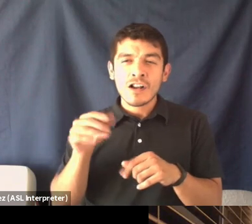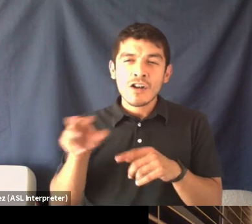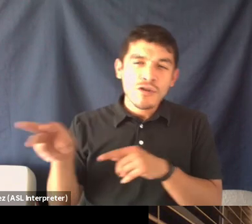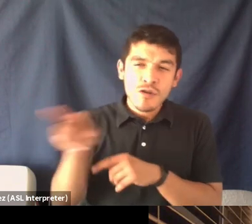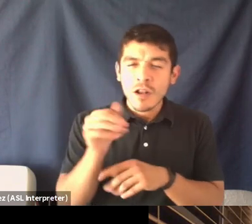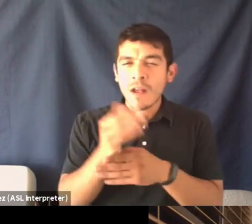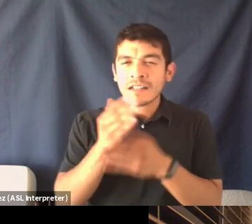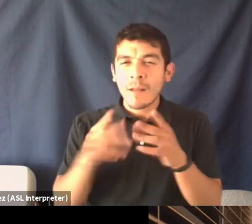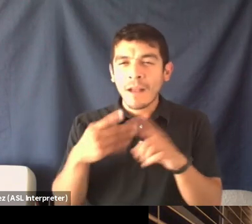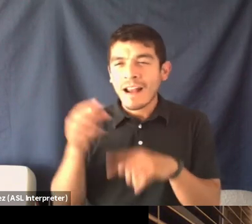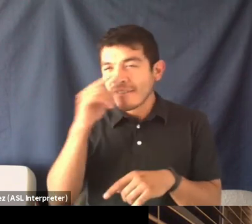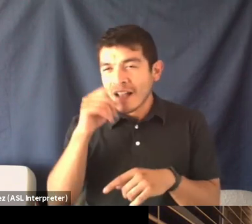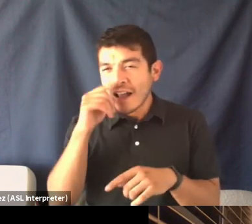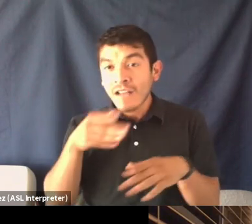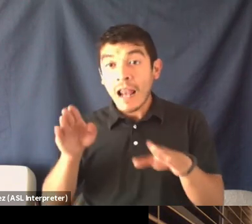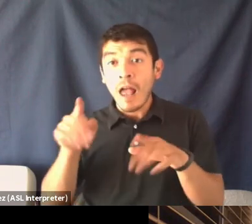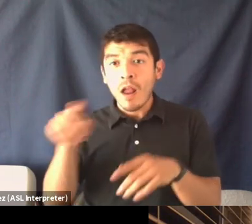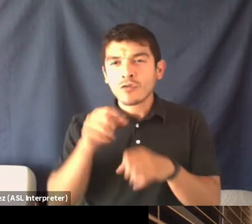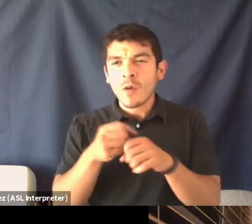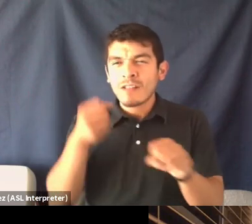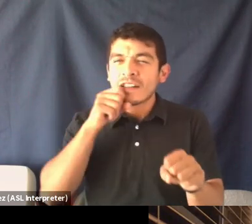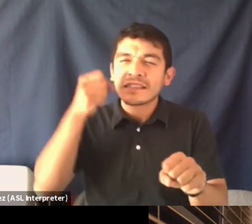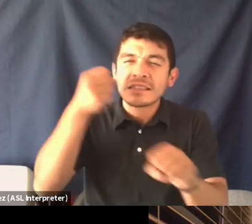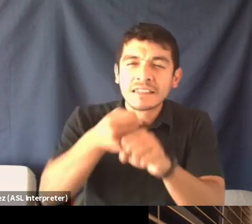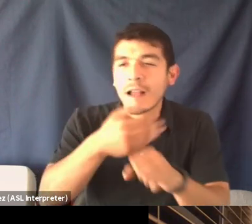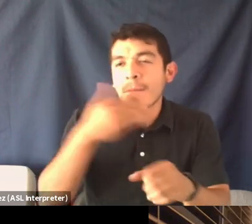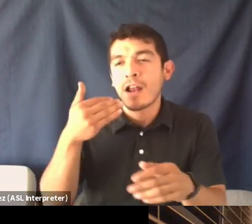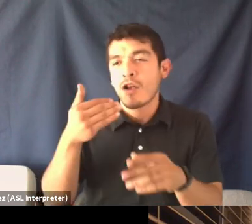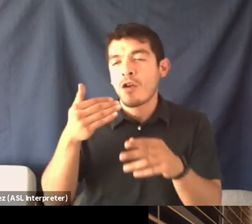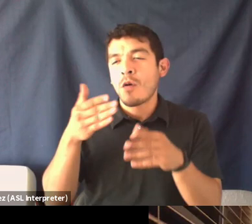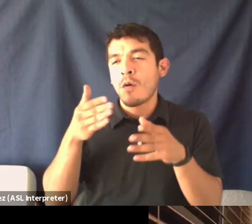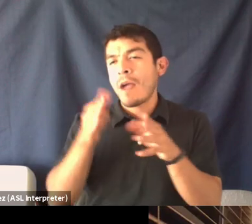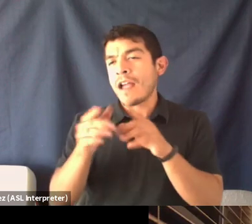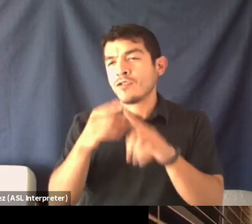or some of more emotional version of the truth. That I think definitely spoke to Barbara's case